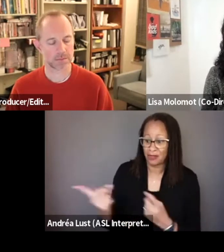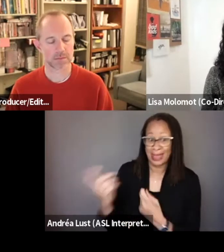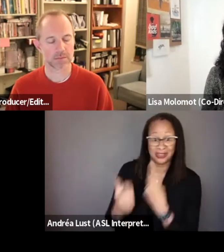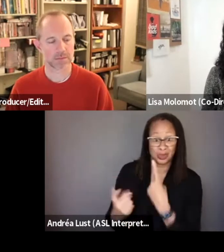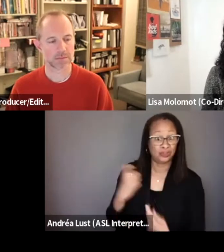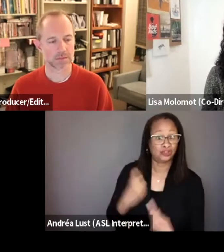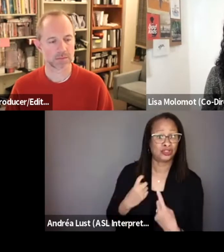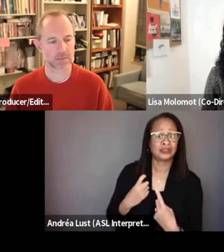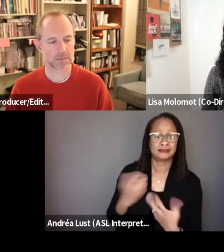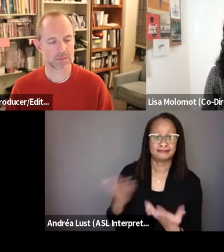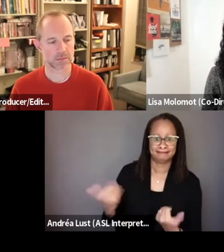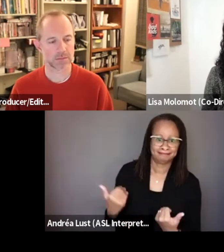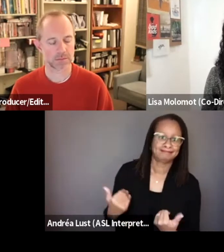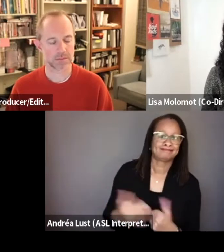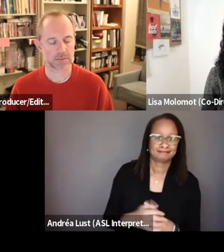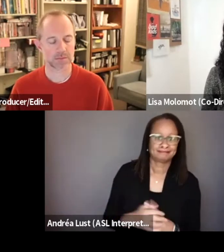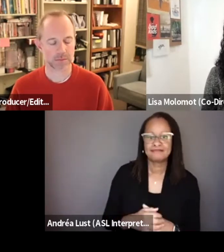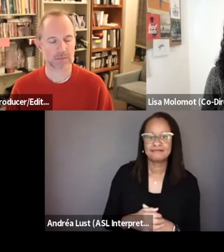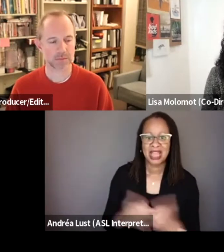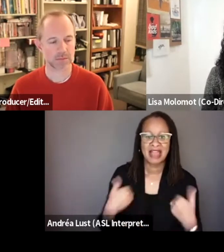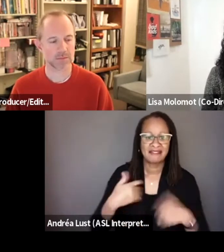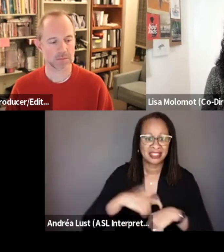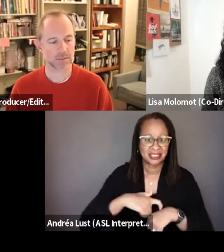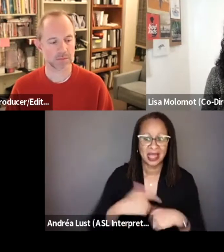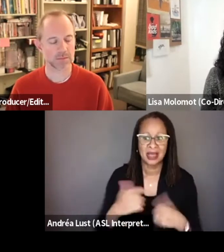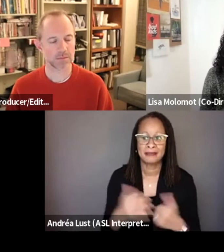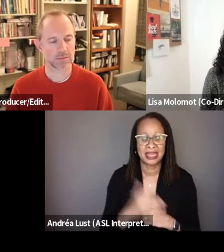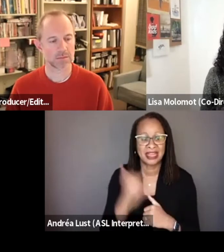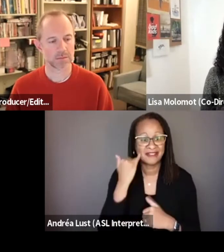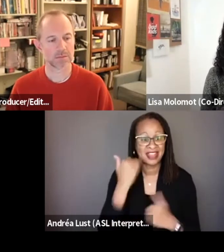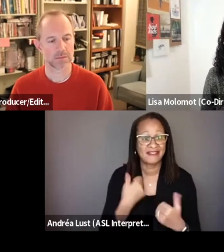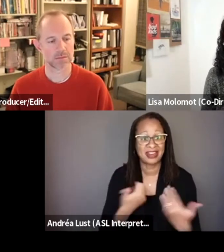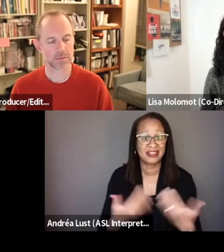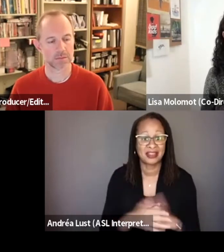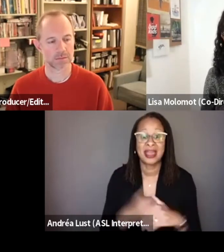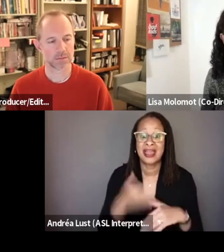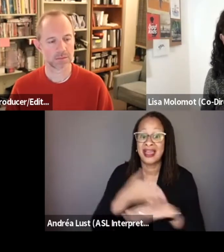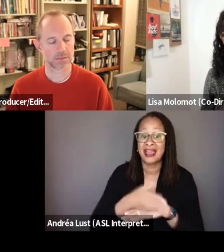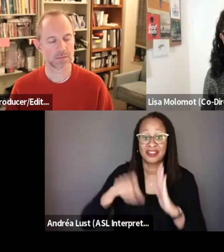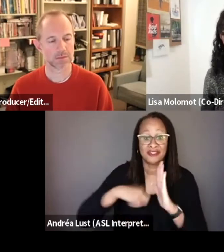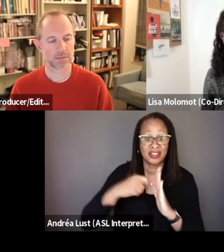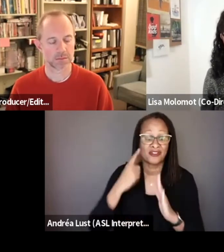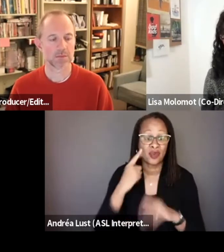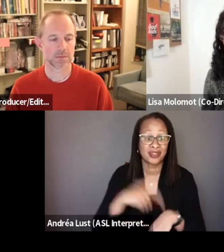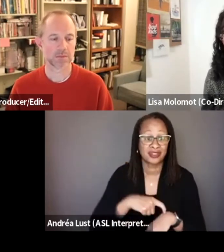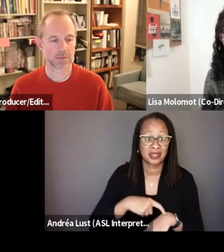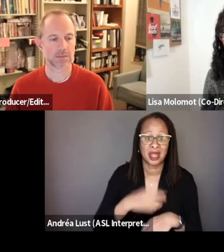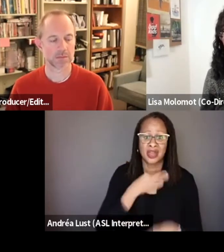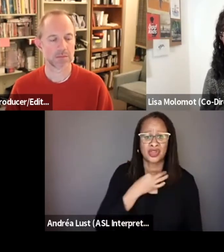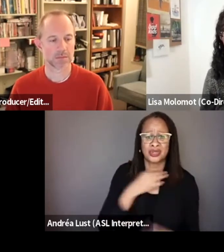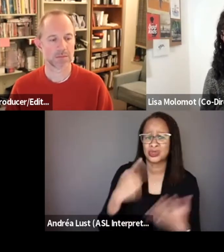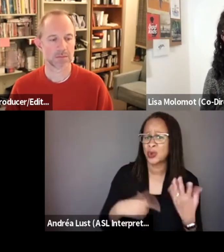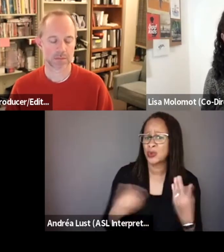having the time to ask questions, if they're having, you, know, after filming for a while, like, are they wondering what we're doing?